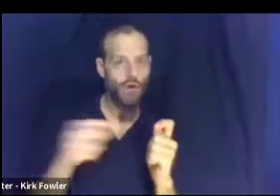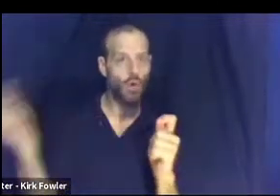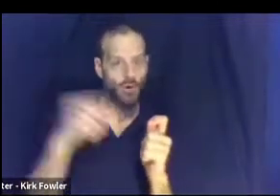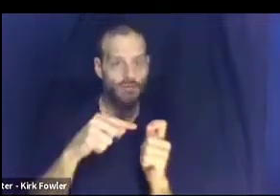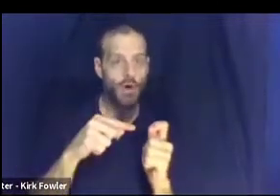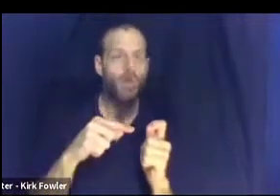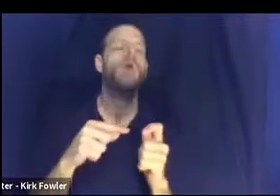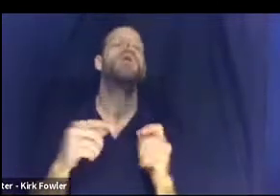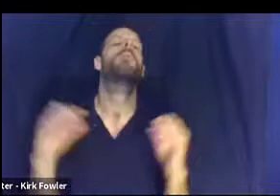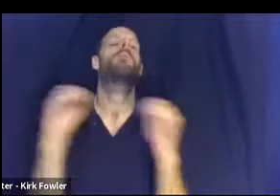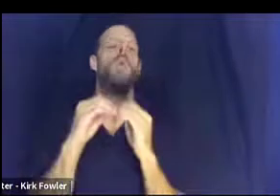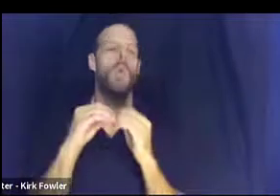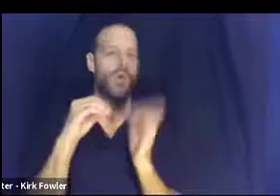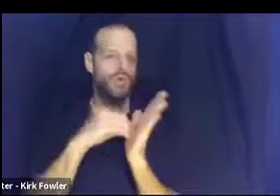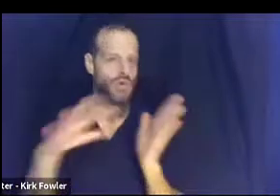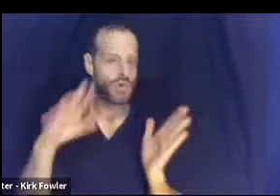and being able to refer to it themselves.